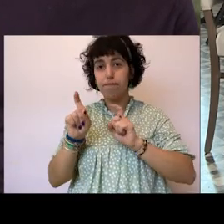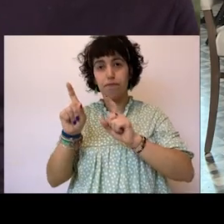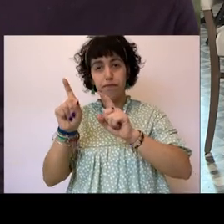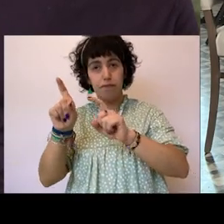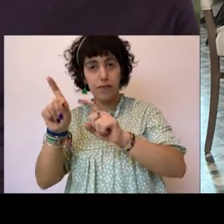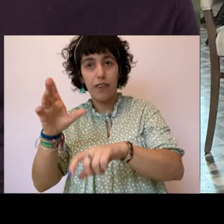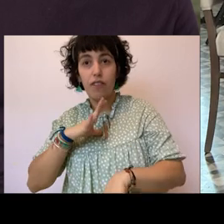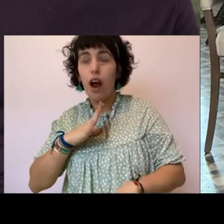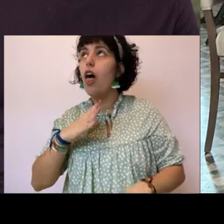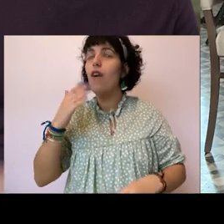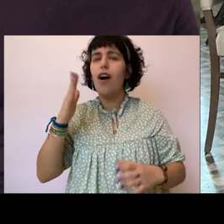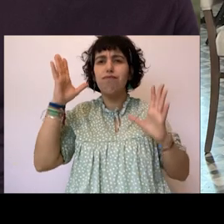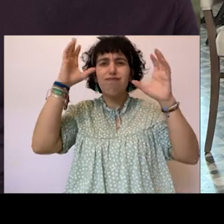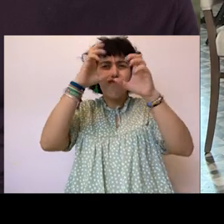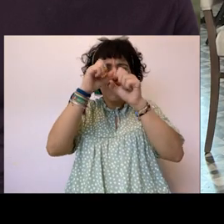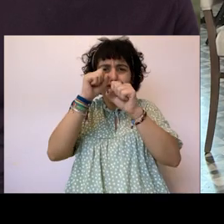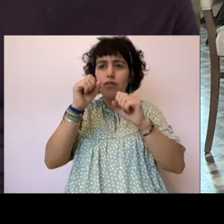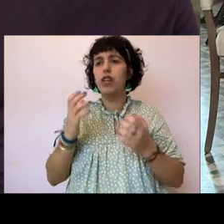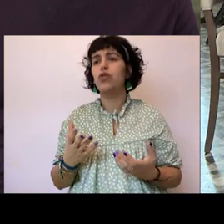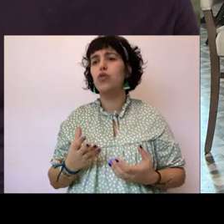around 9-10 in the evening, as the weather is a bit dark and